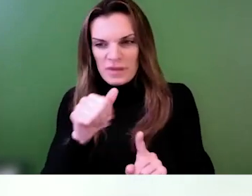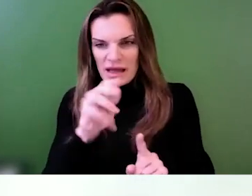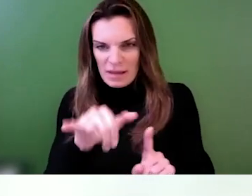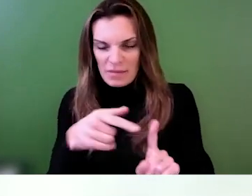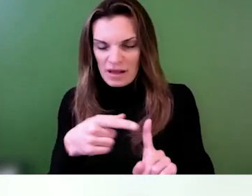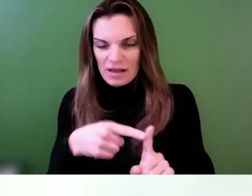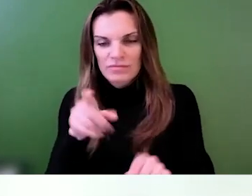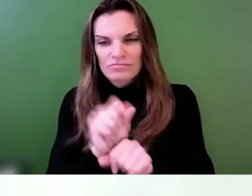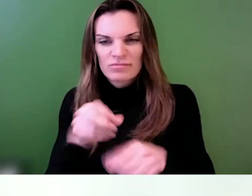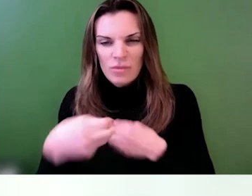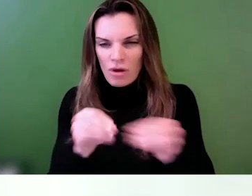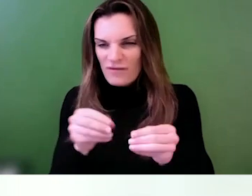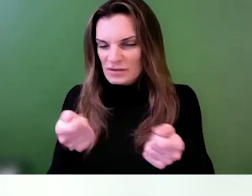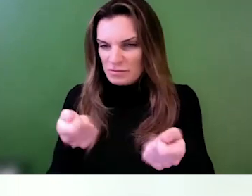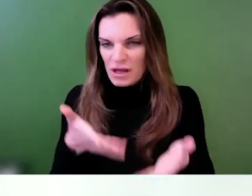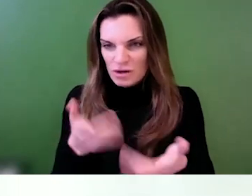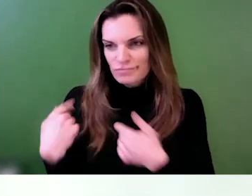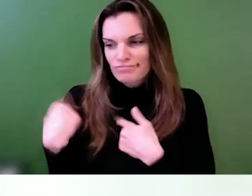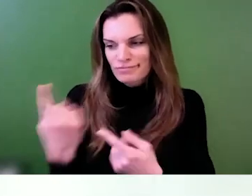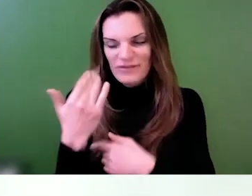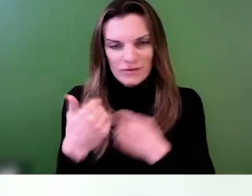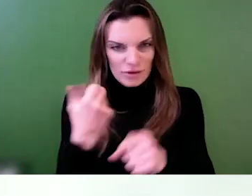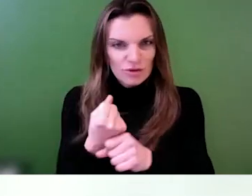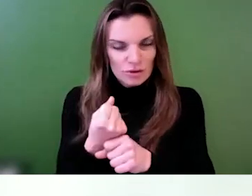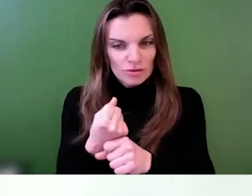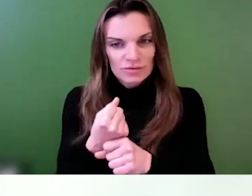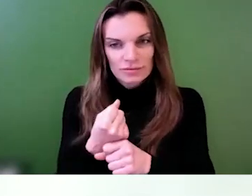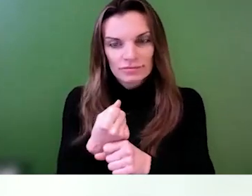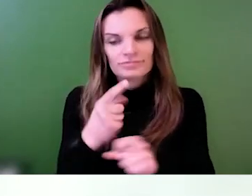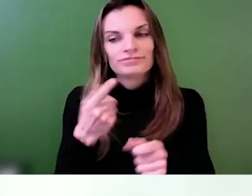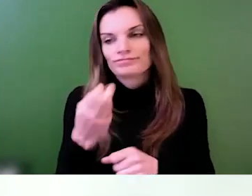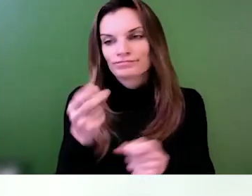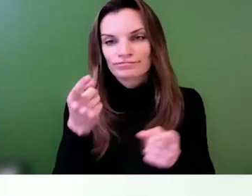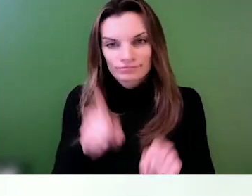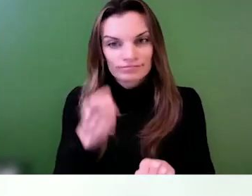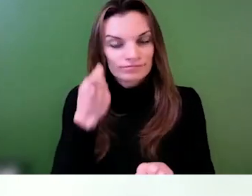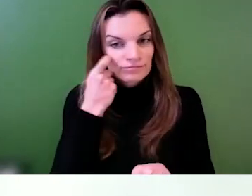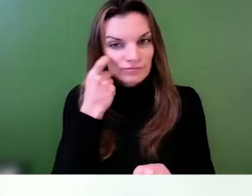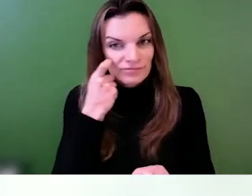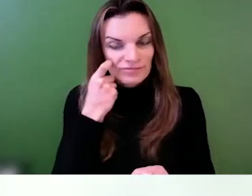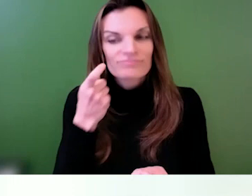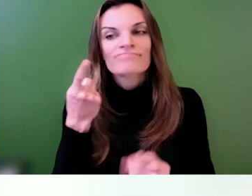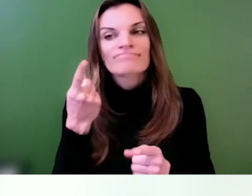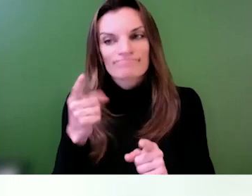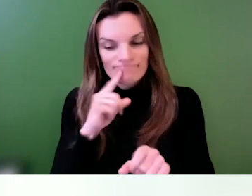office manager. She has been working at in position for 15 years. And recently was diagnosed with long COVID. So